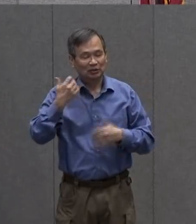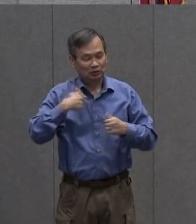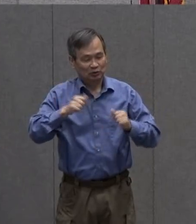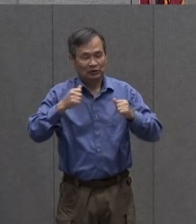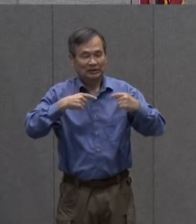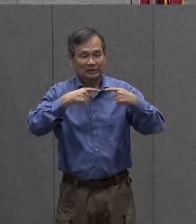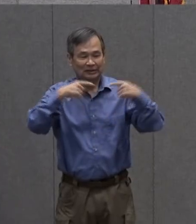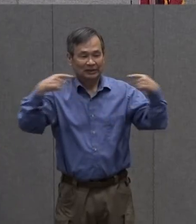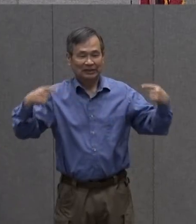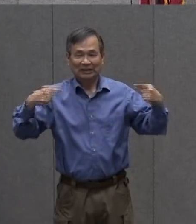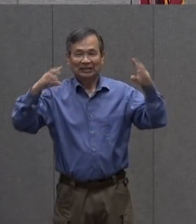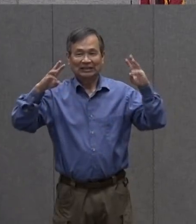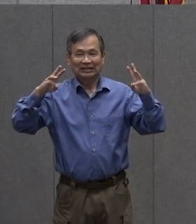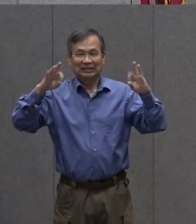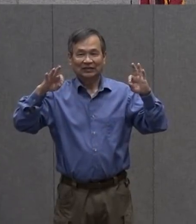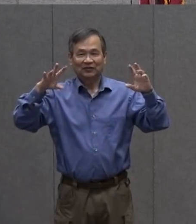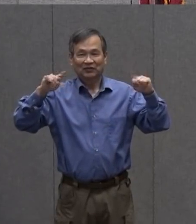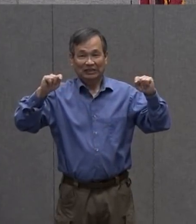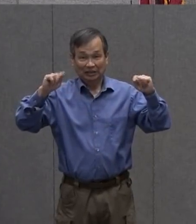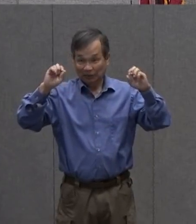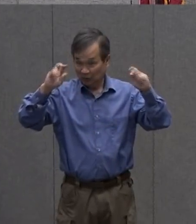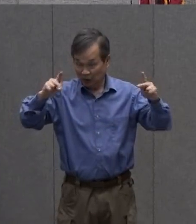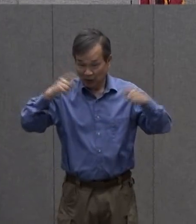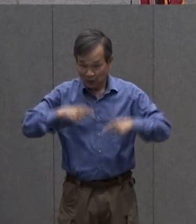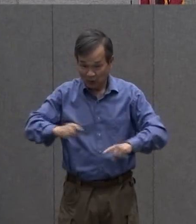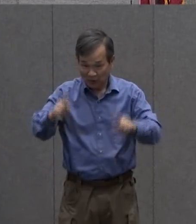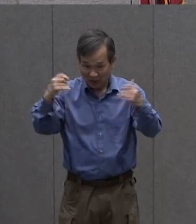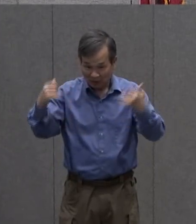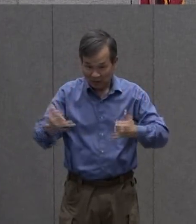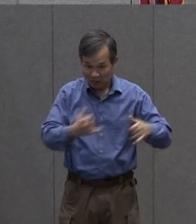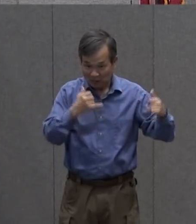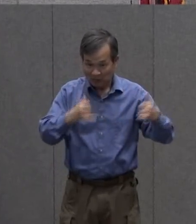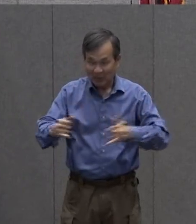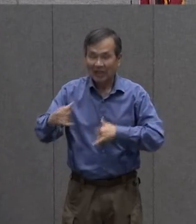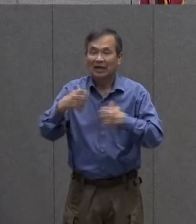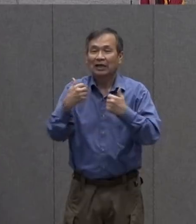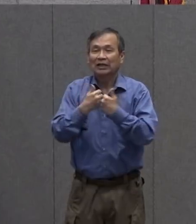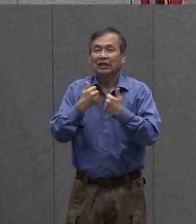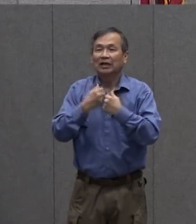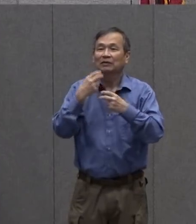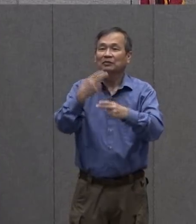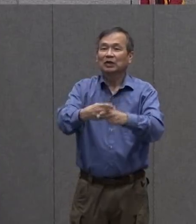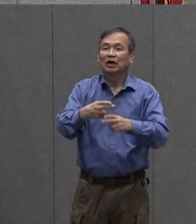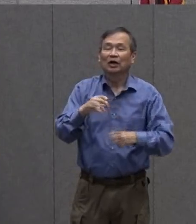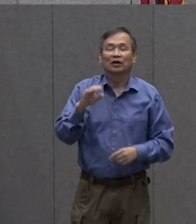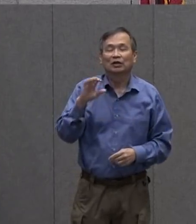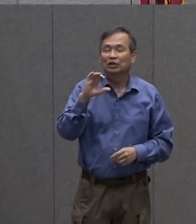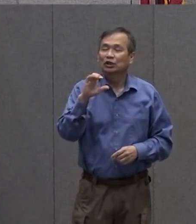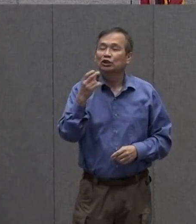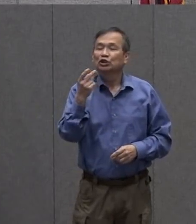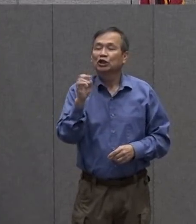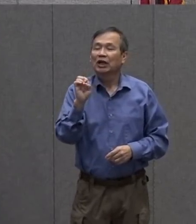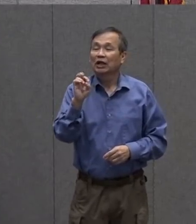as we play this game with you. So this game is checkers. I'm sure that you've all played checkers.